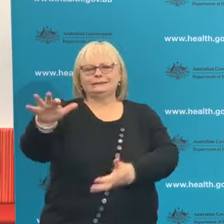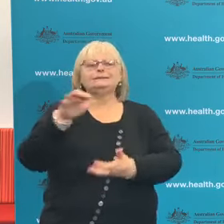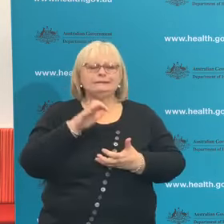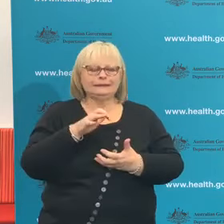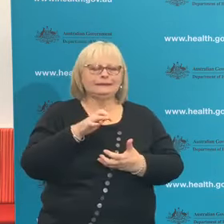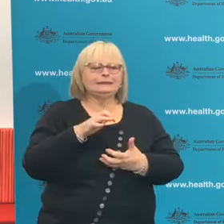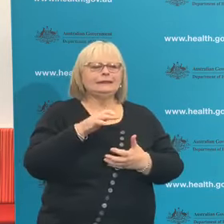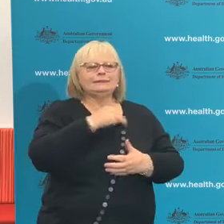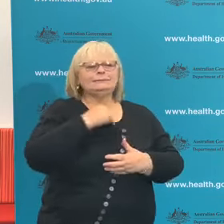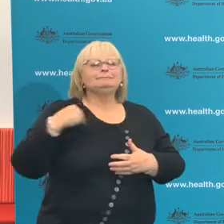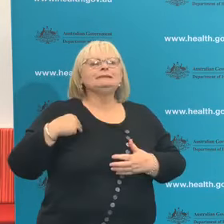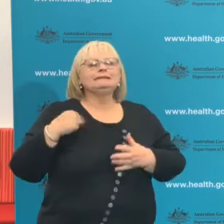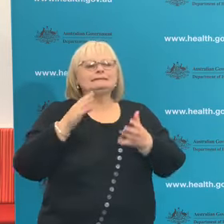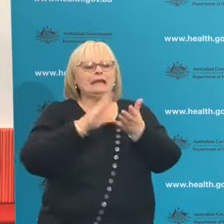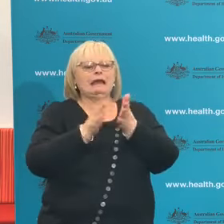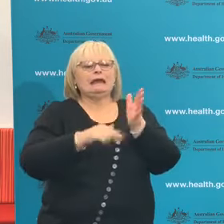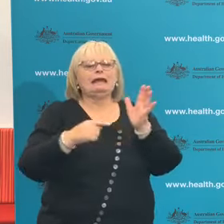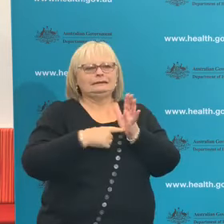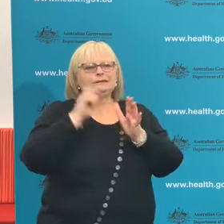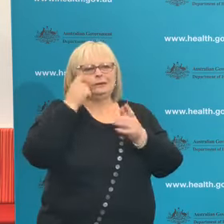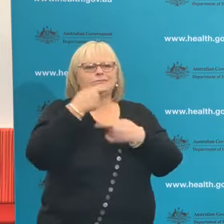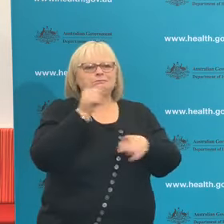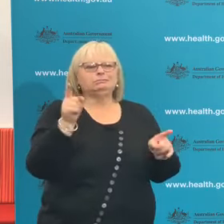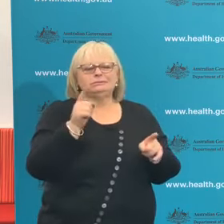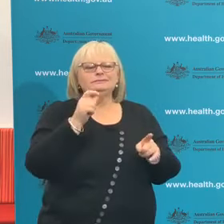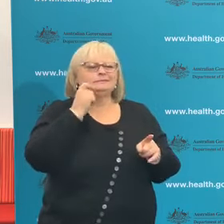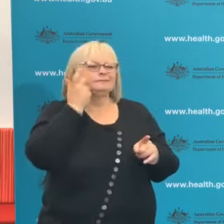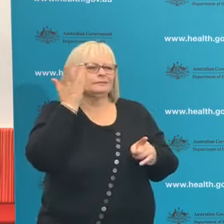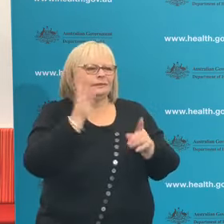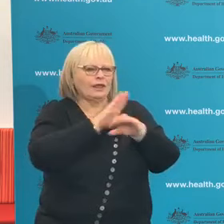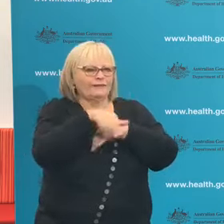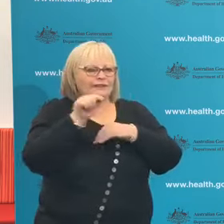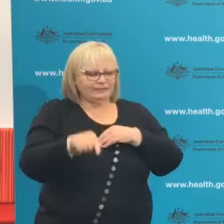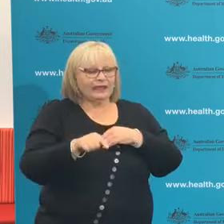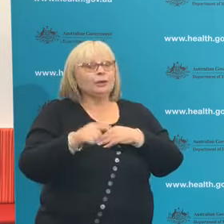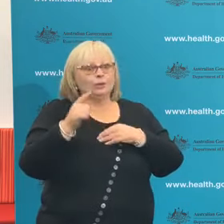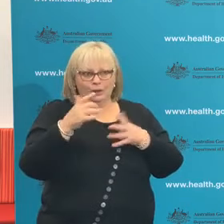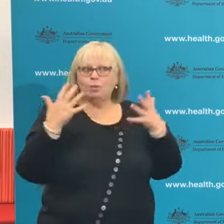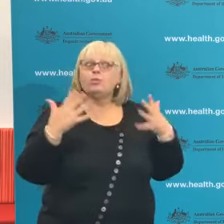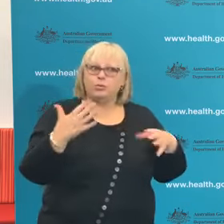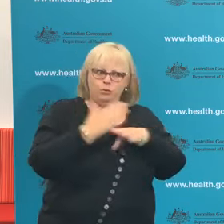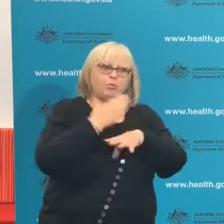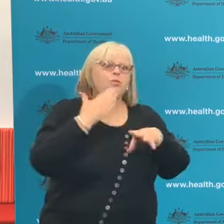announcements about that in the coming days but we've done a lot of work to